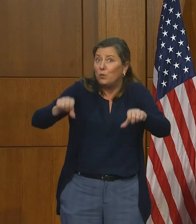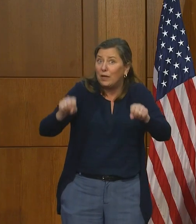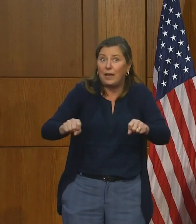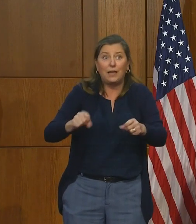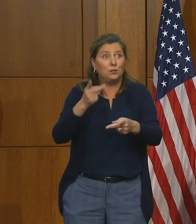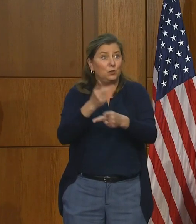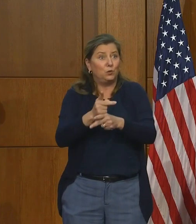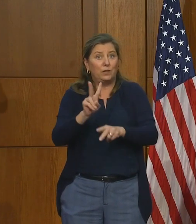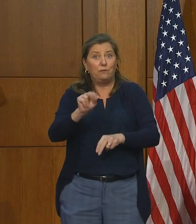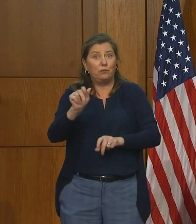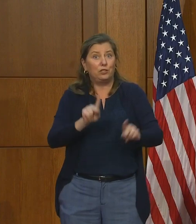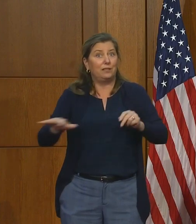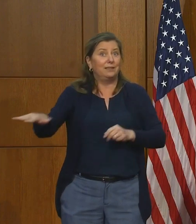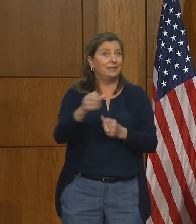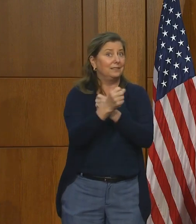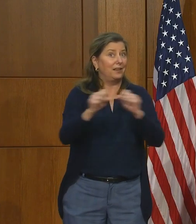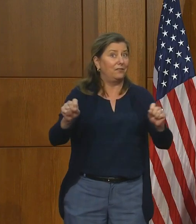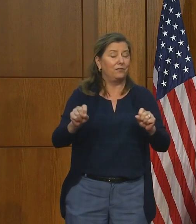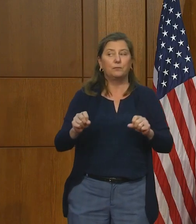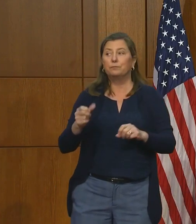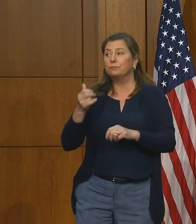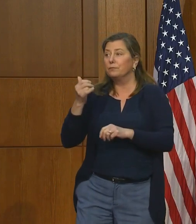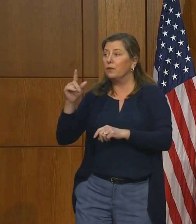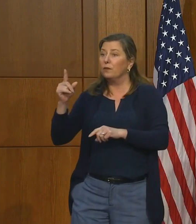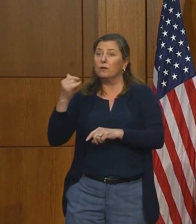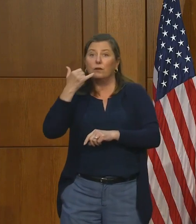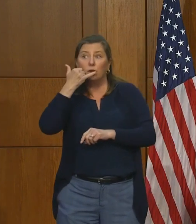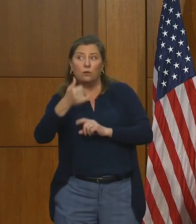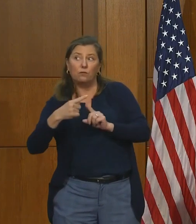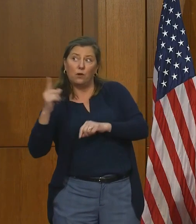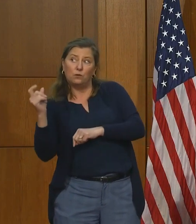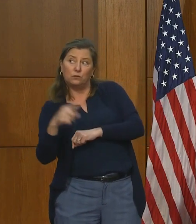AND- WE WILL CONTINUE TO DO